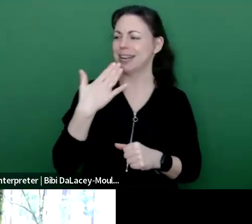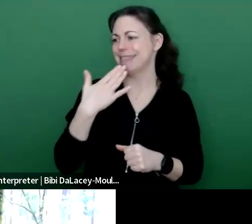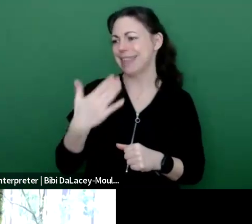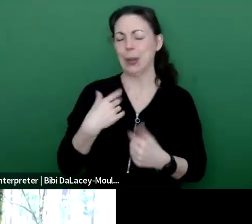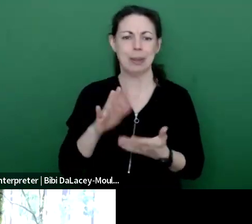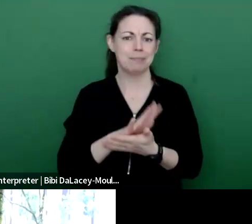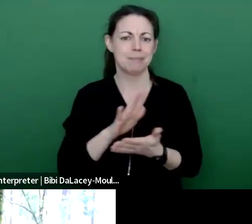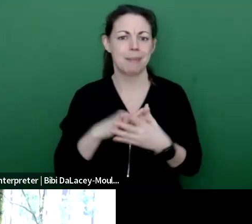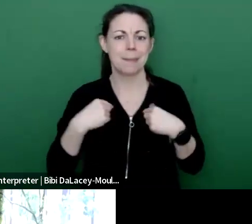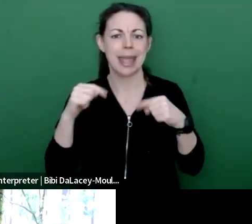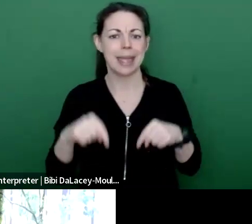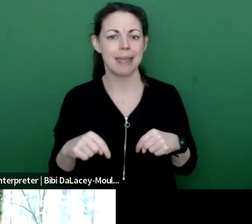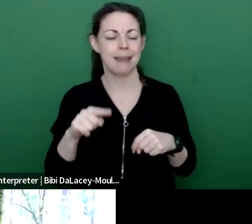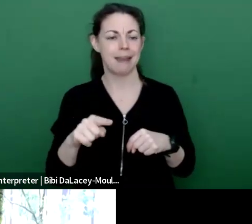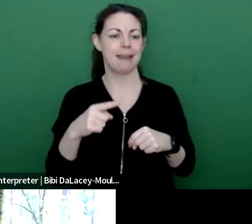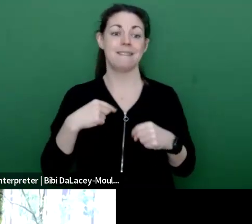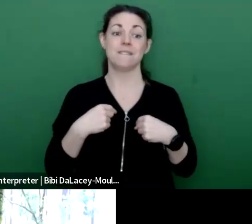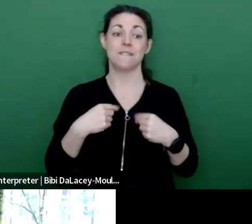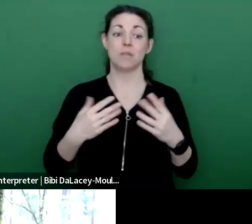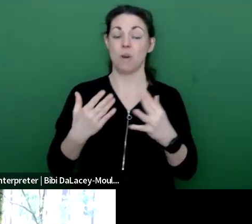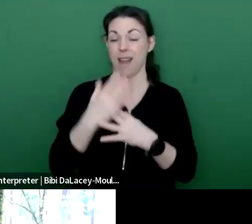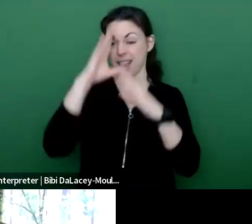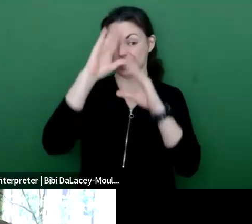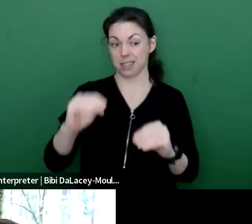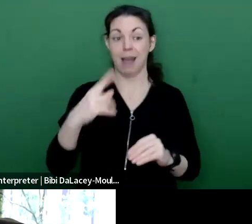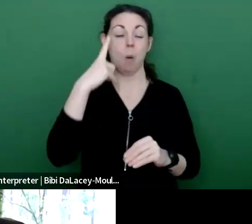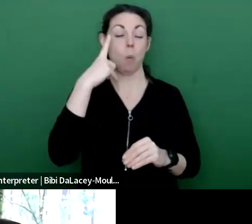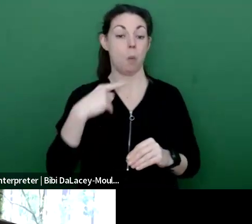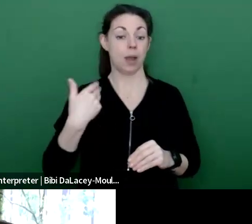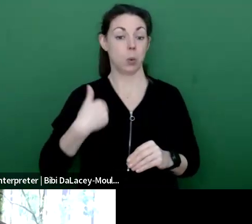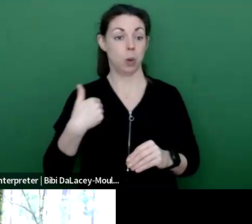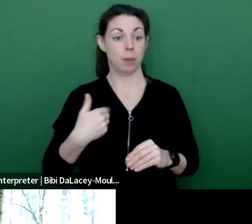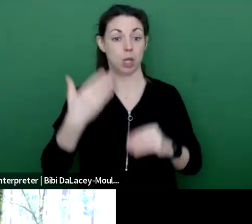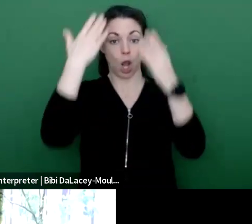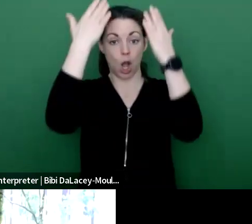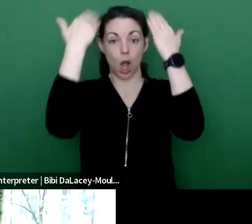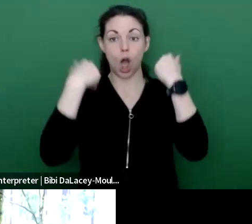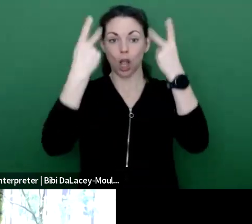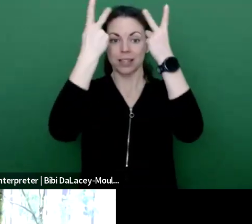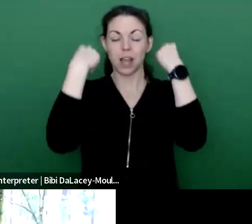So for access reasons I'm a, a white woman with long dark curly hair in a ponytail,